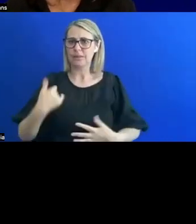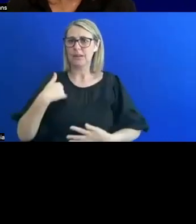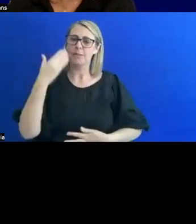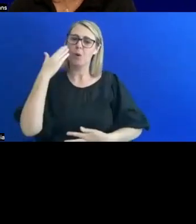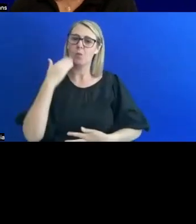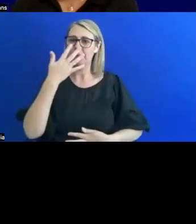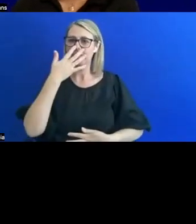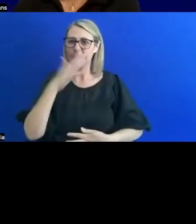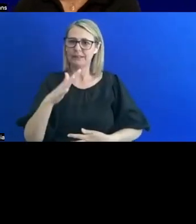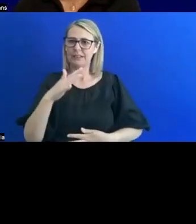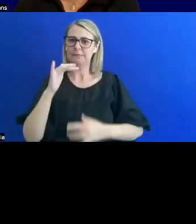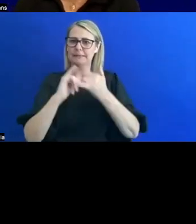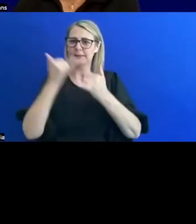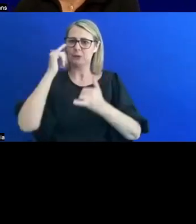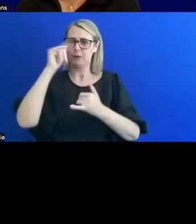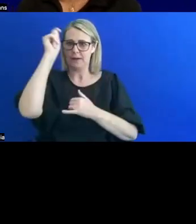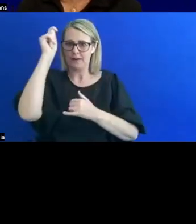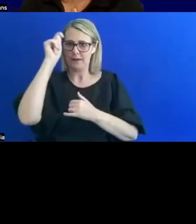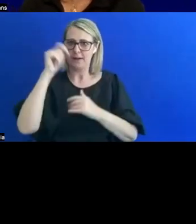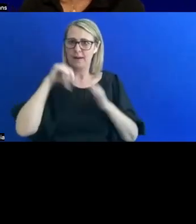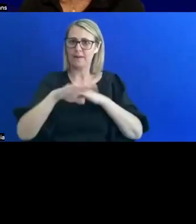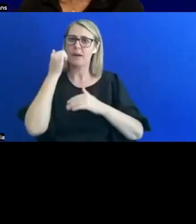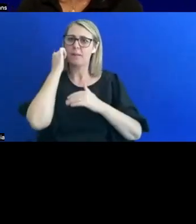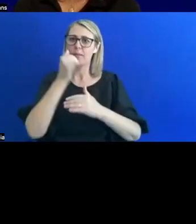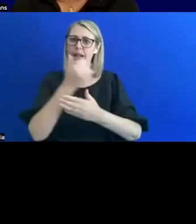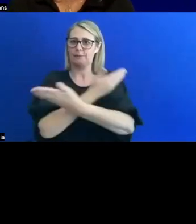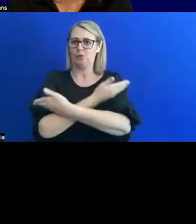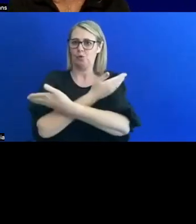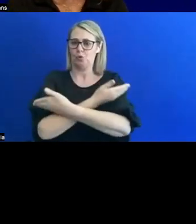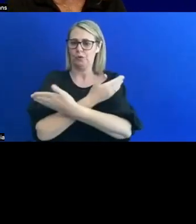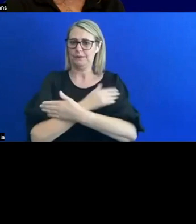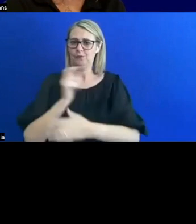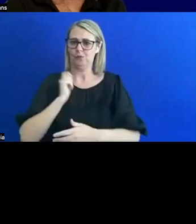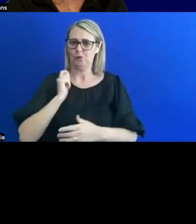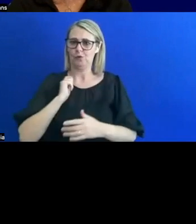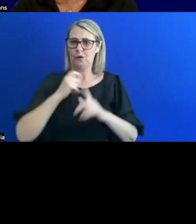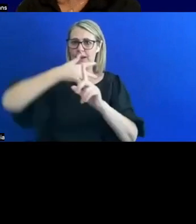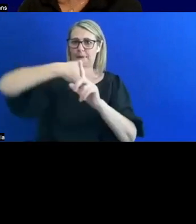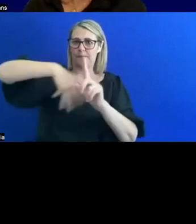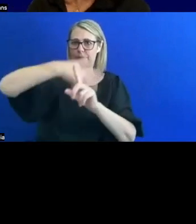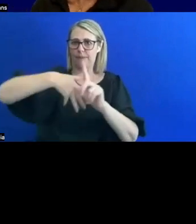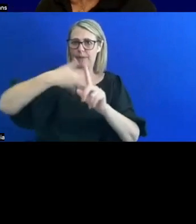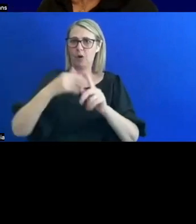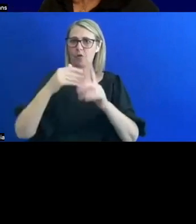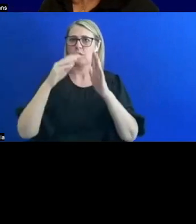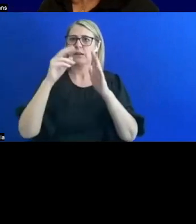hair and wearing a black short sleeved shirt. The virtual background behind me is dark blue with the